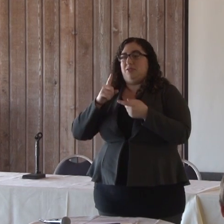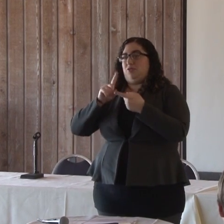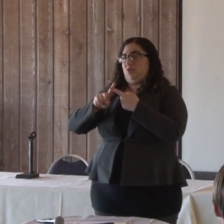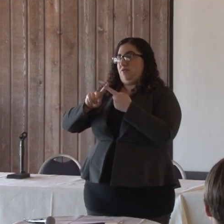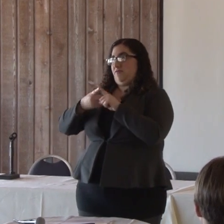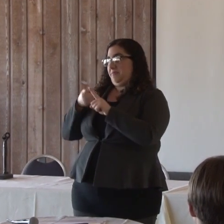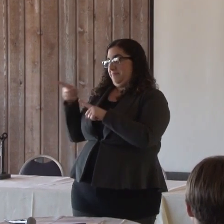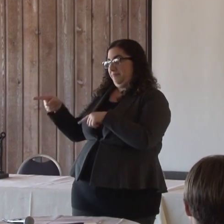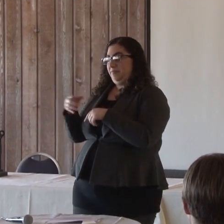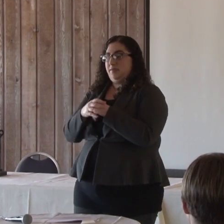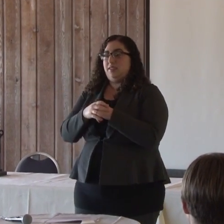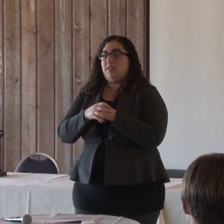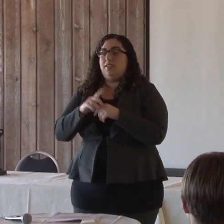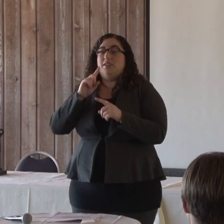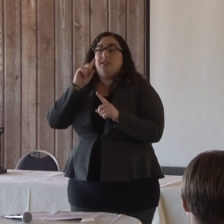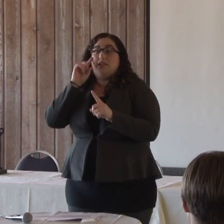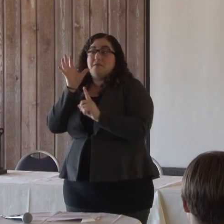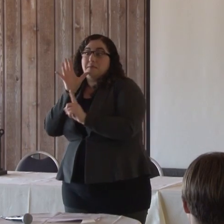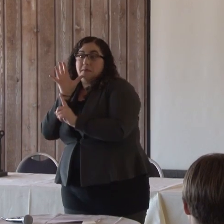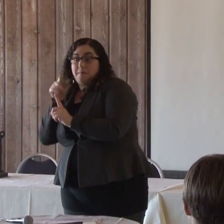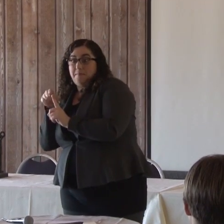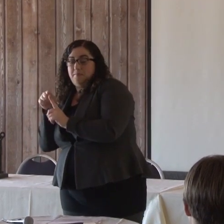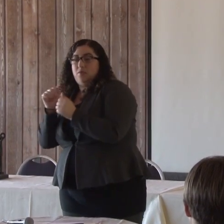For example. This has happened in the past